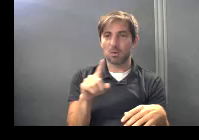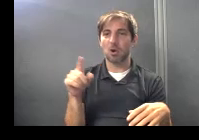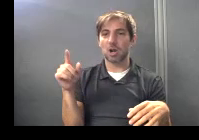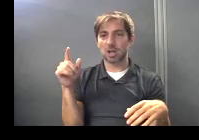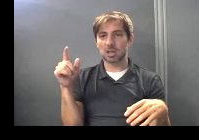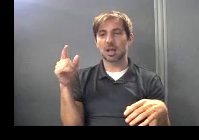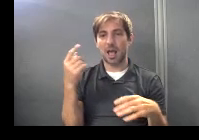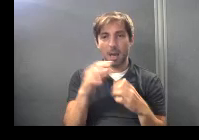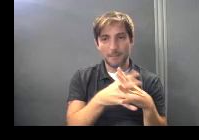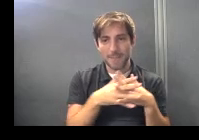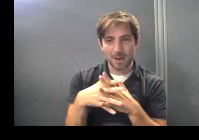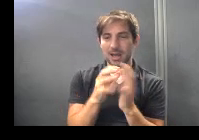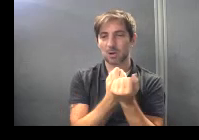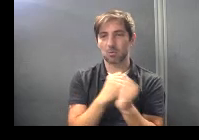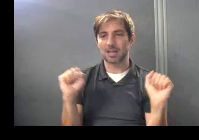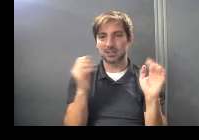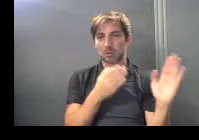PLAN. IF YOU CHECK OUT THE RESOURCES, THAT MIGHT